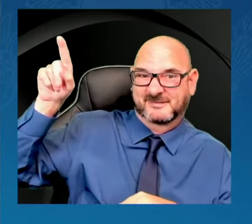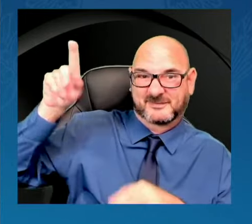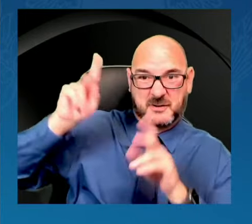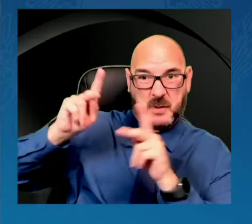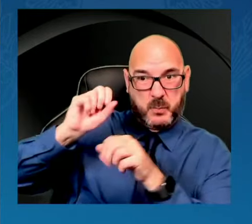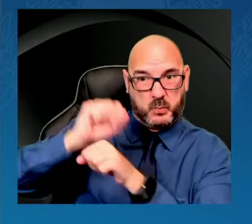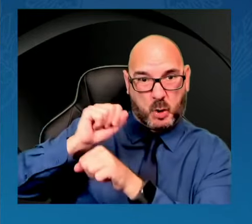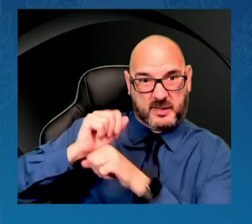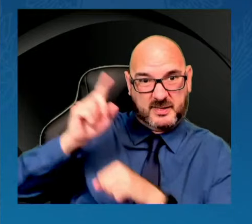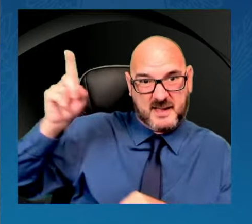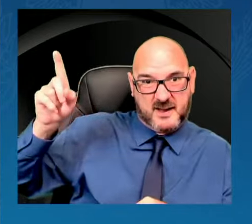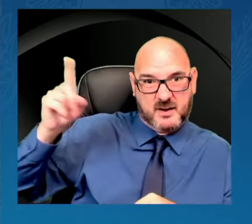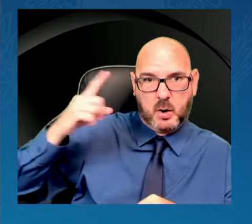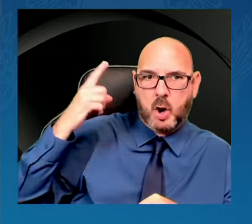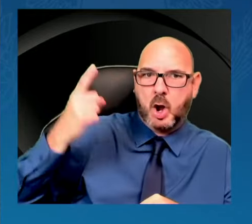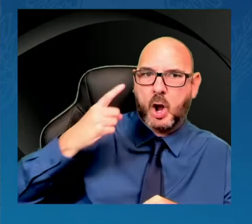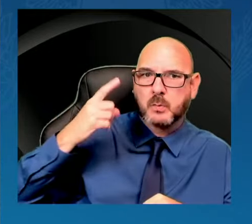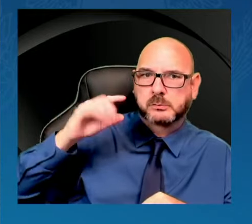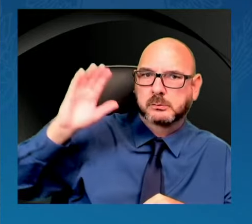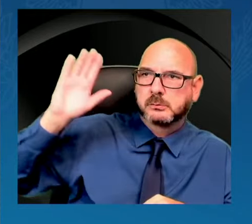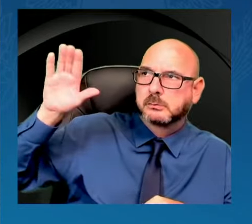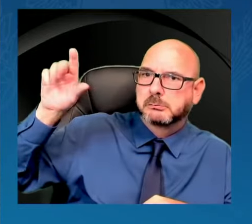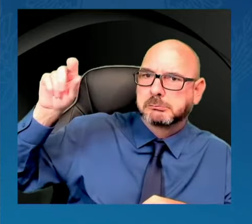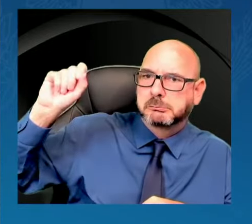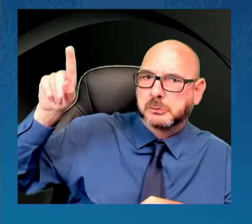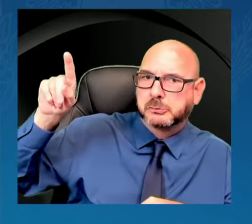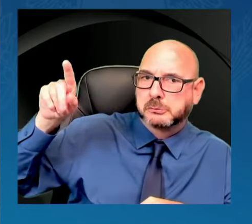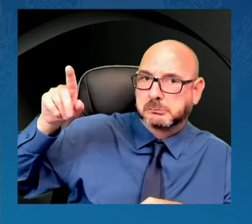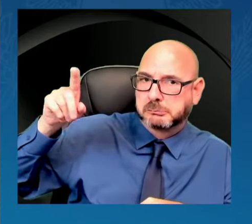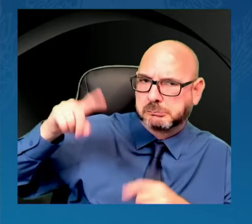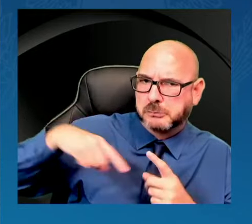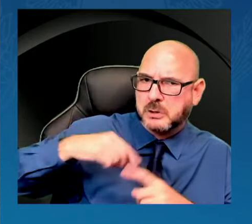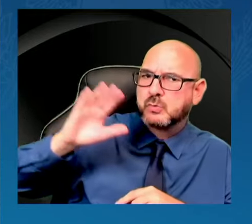What about your travel there and being there,